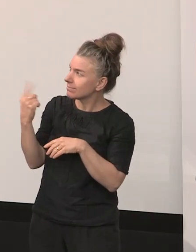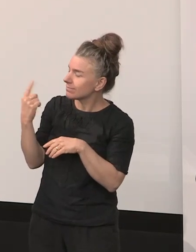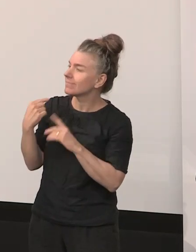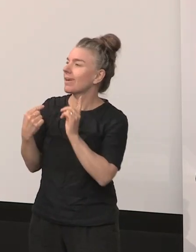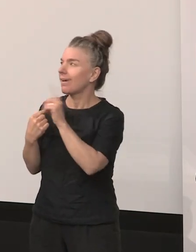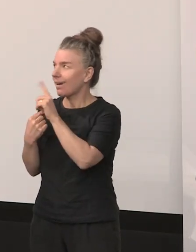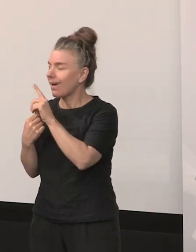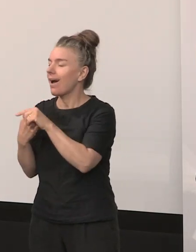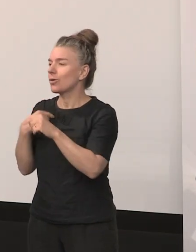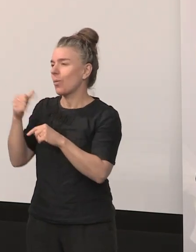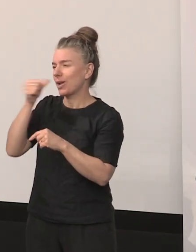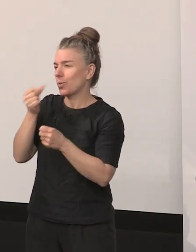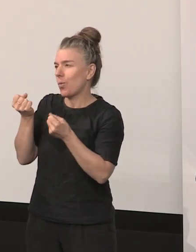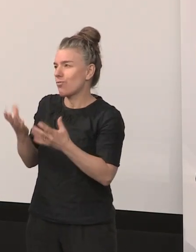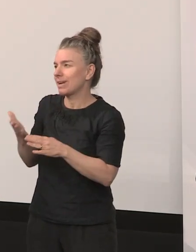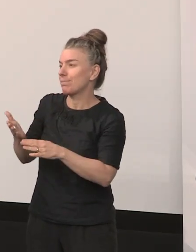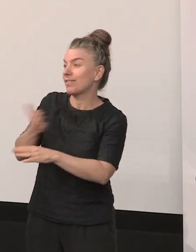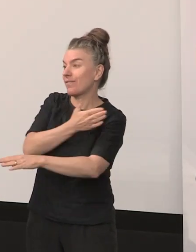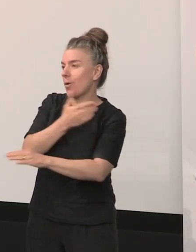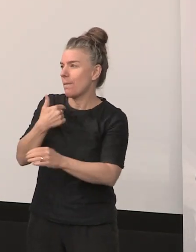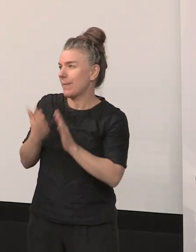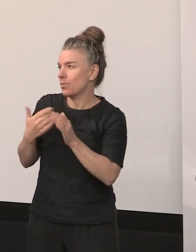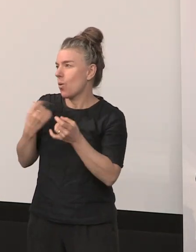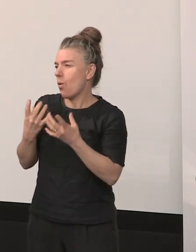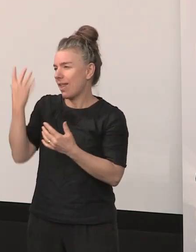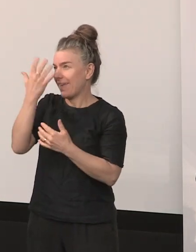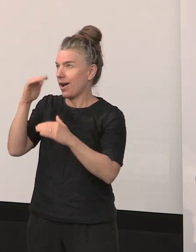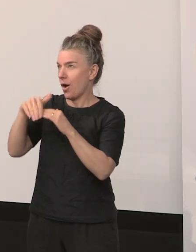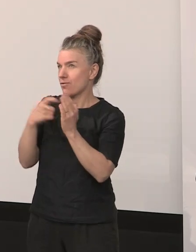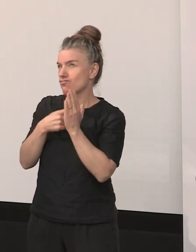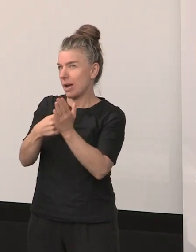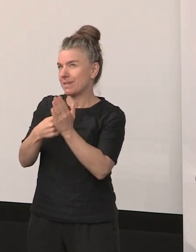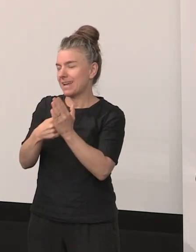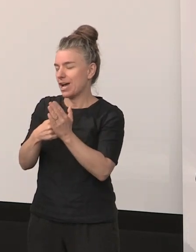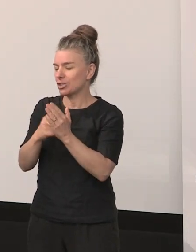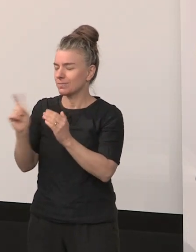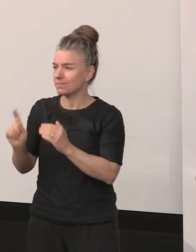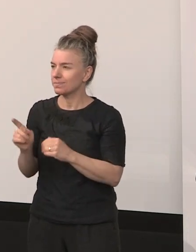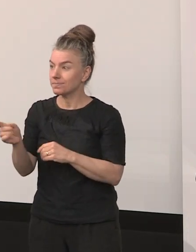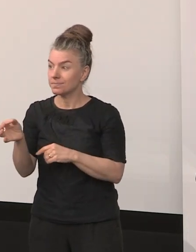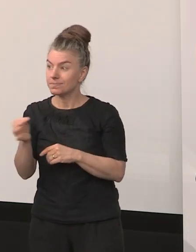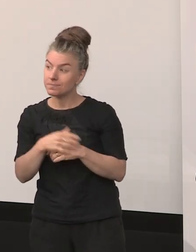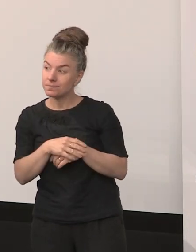an early idea, this is part of the process of just us providing, assuring factual